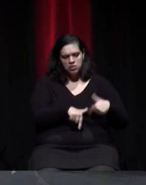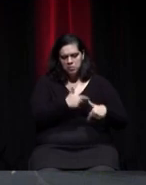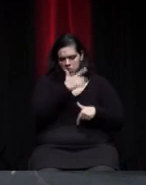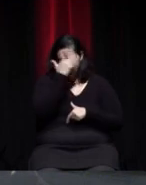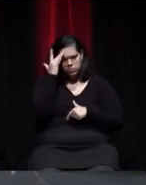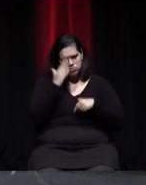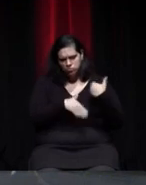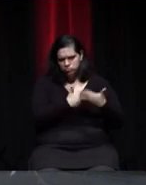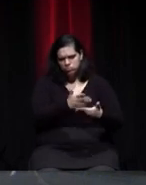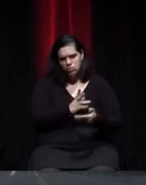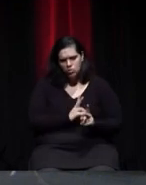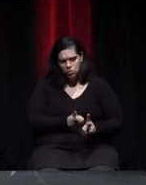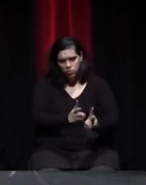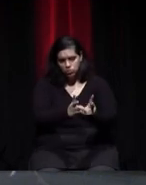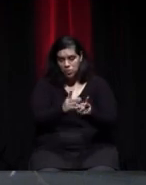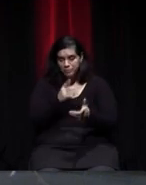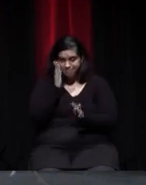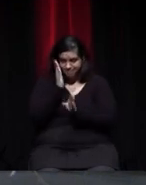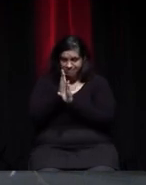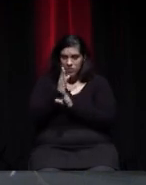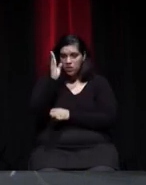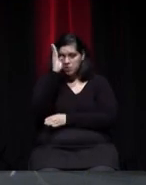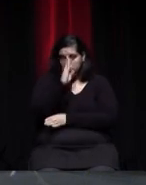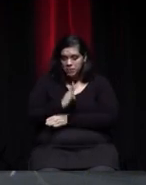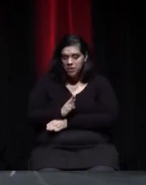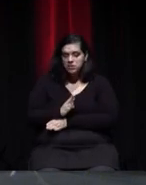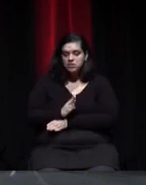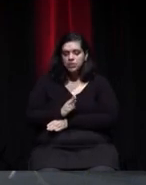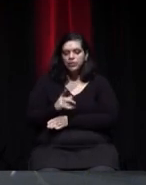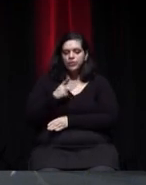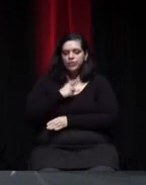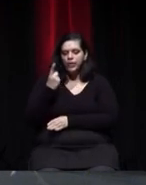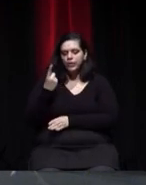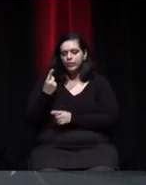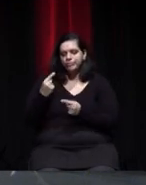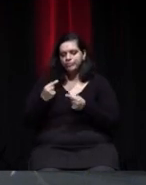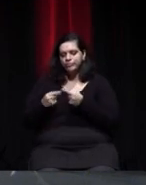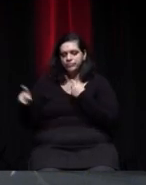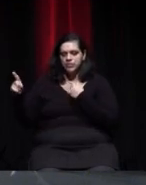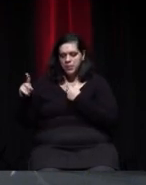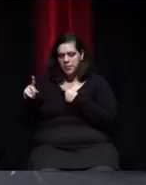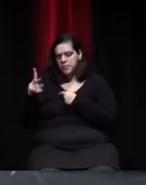Only neoliberalism provides a kind of antidote, which I find very partial, very precarious,